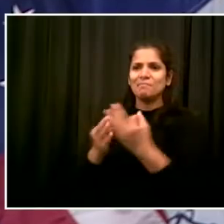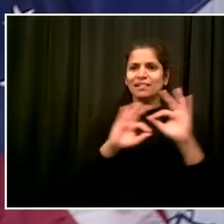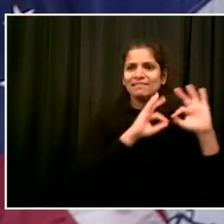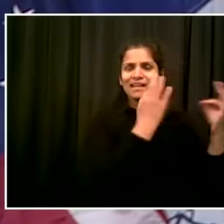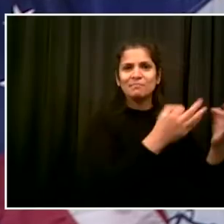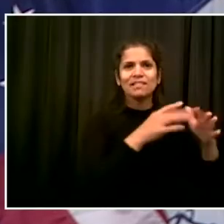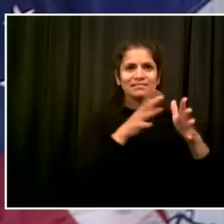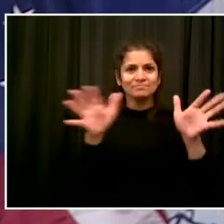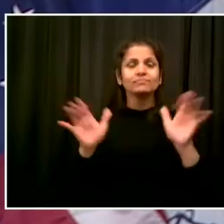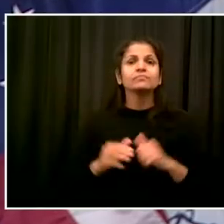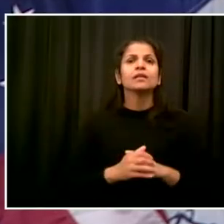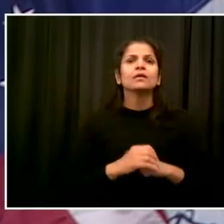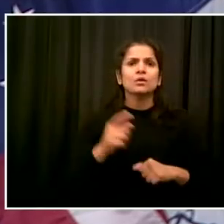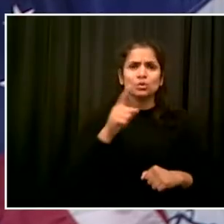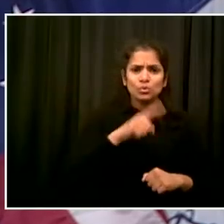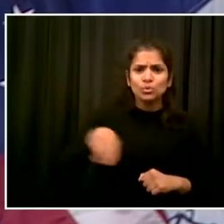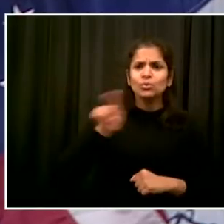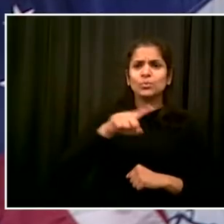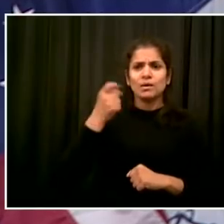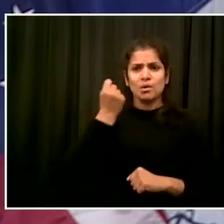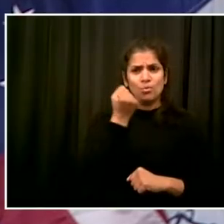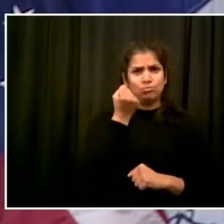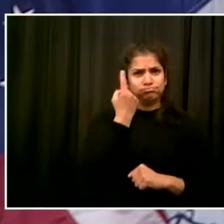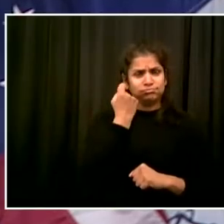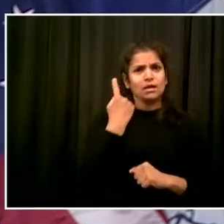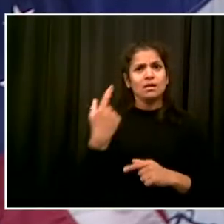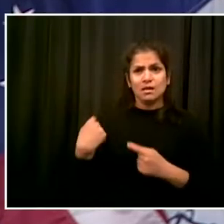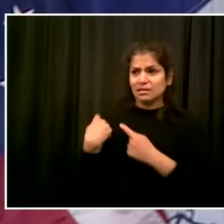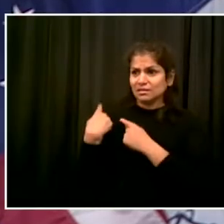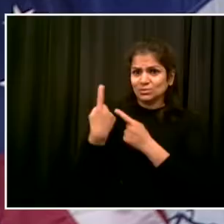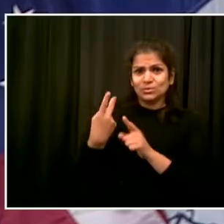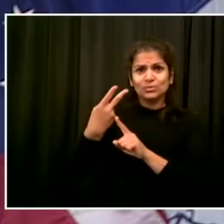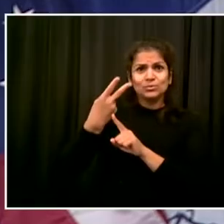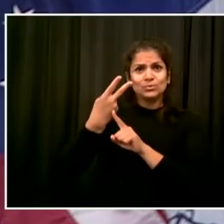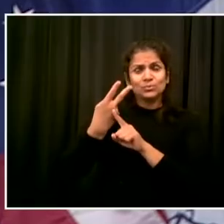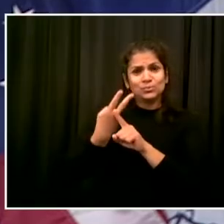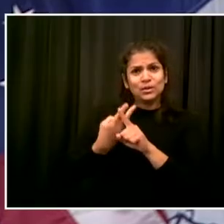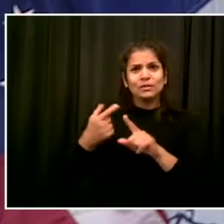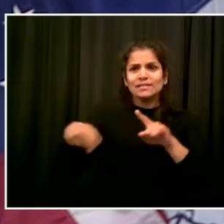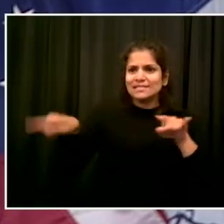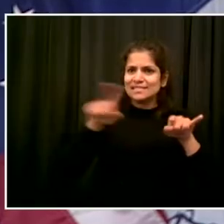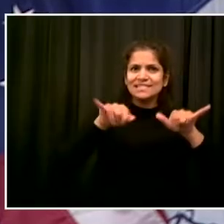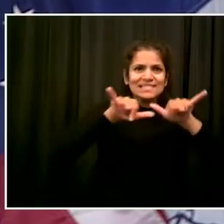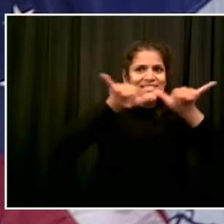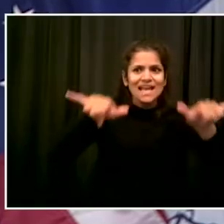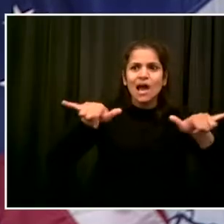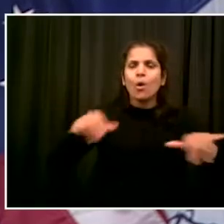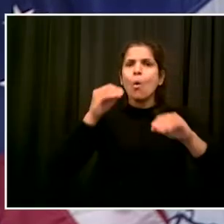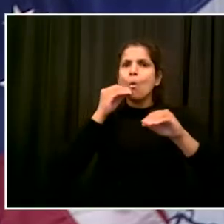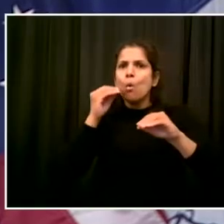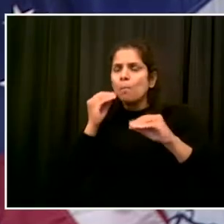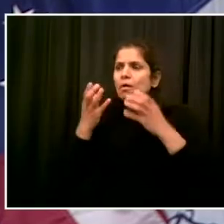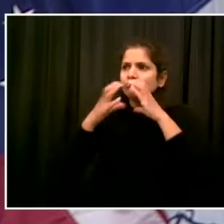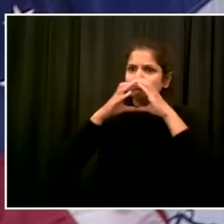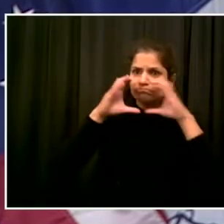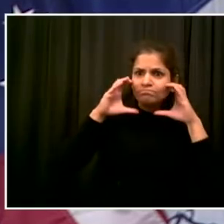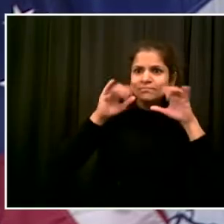ON. EVERYTHNGI S I AUBOT IDONG THINGS THE RIGHT WAY AND STICKING TO IT. I WANT PEOE PLTO UNDERSTAND THAT